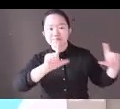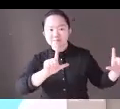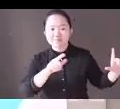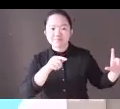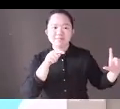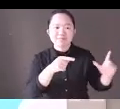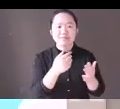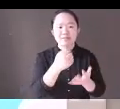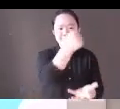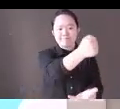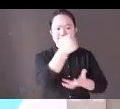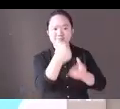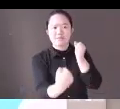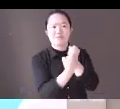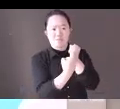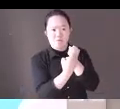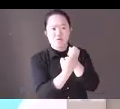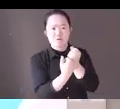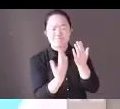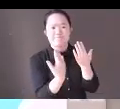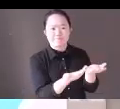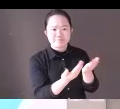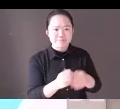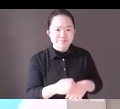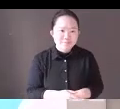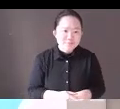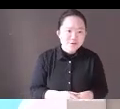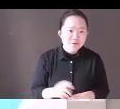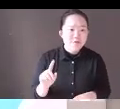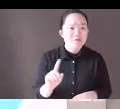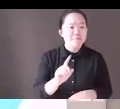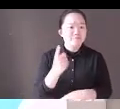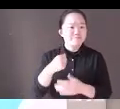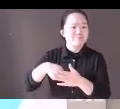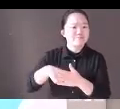the advisory Council of the Nordic chapter so iwp is a global organization but to meet